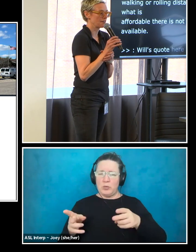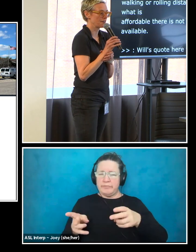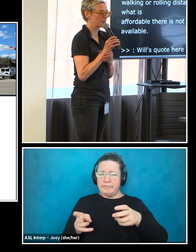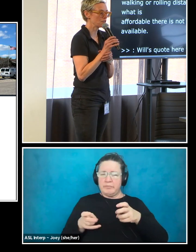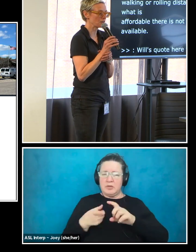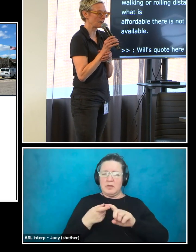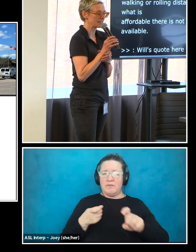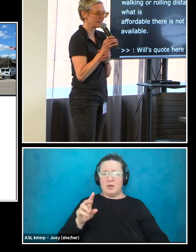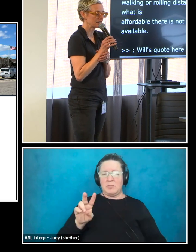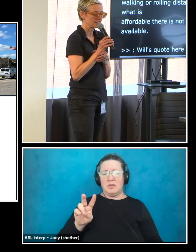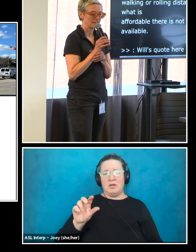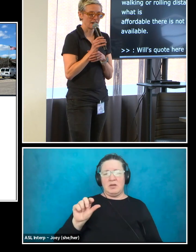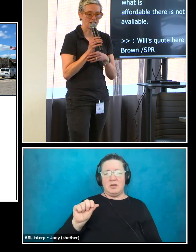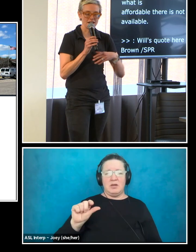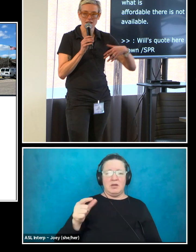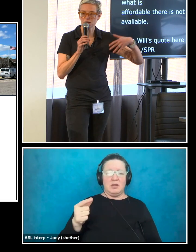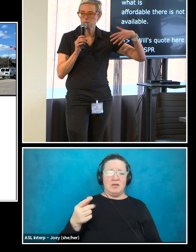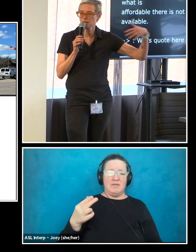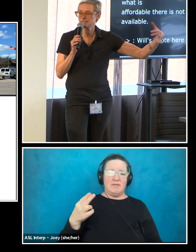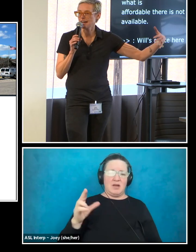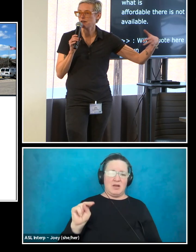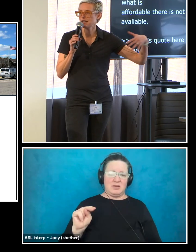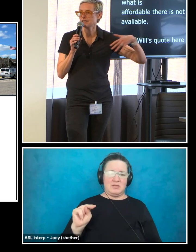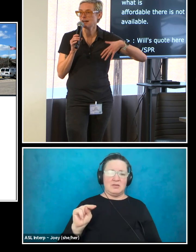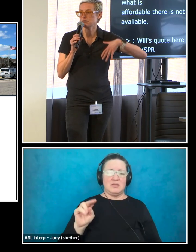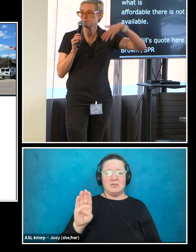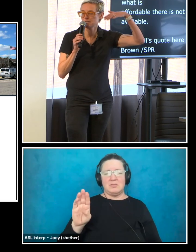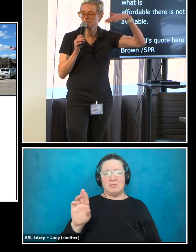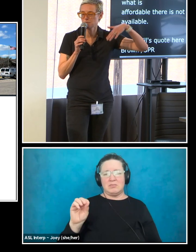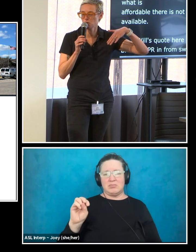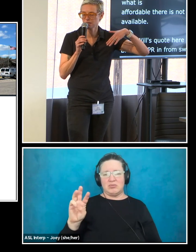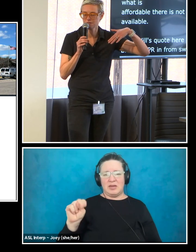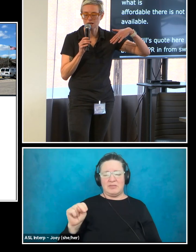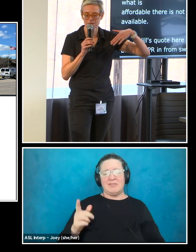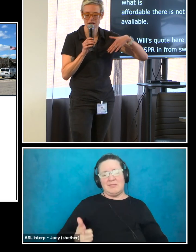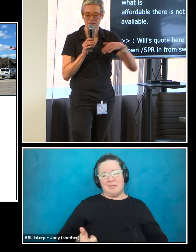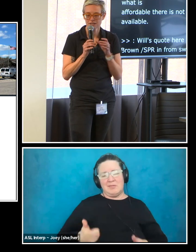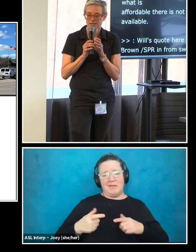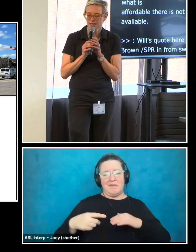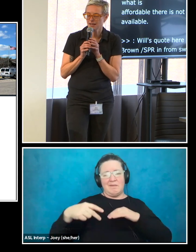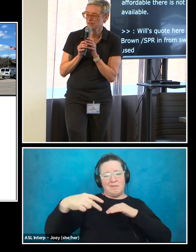uh Vancouver area uh and then was priced out as housing prices in Portland went up and up and now